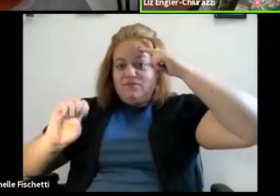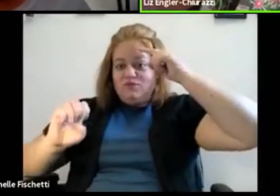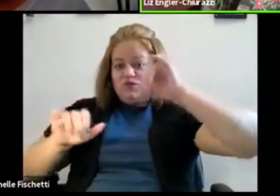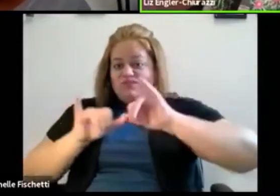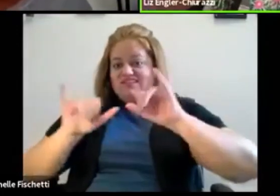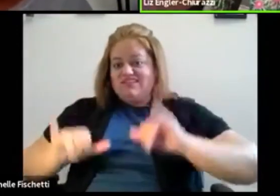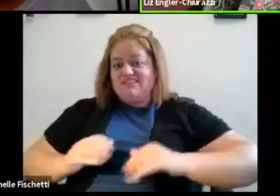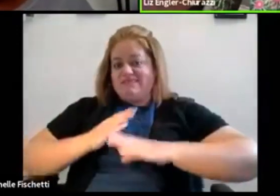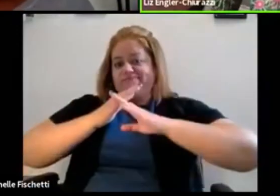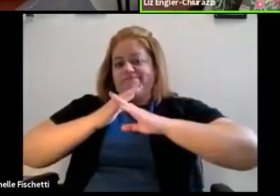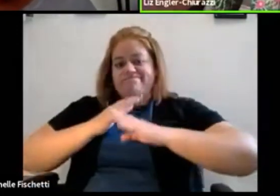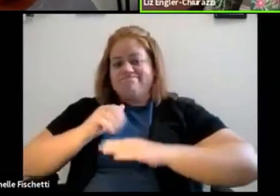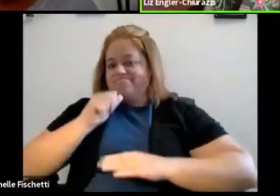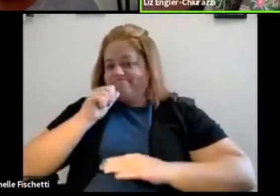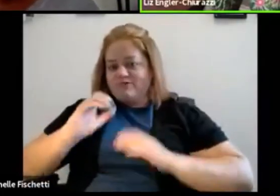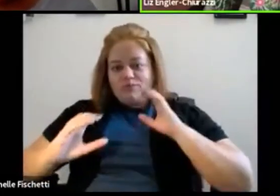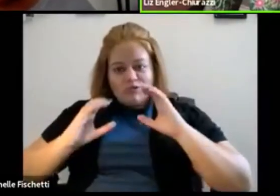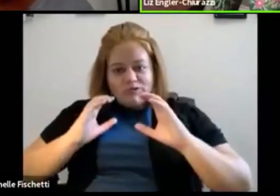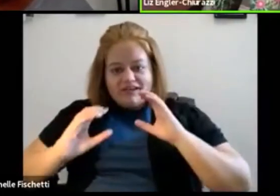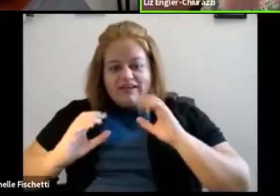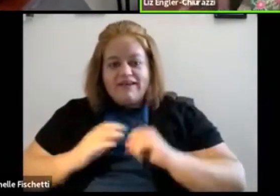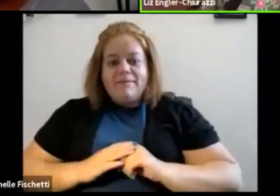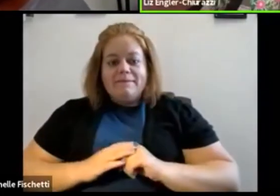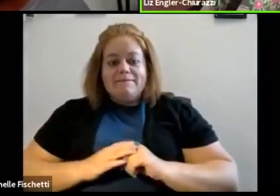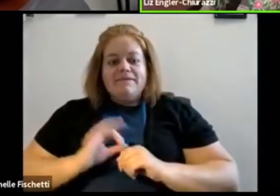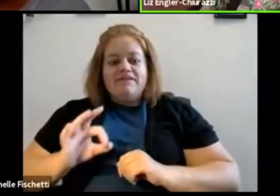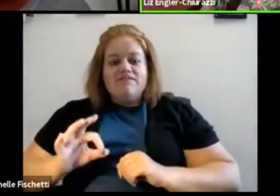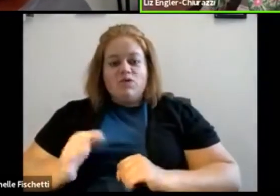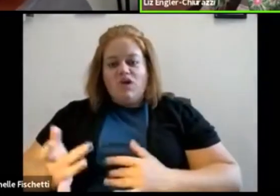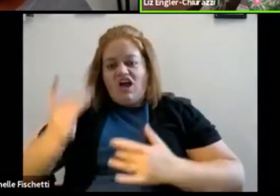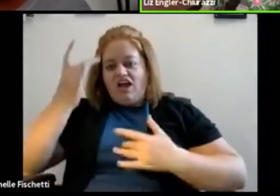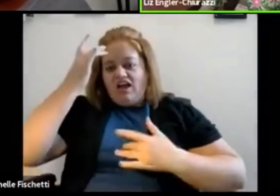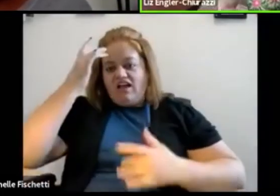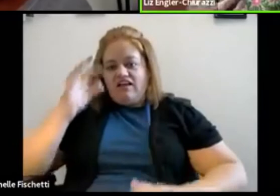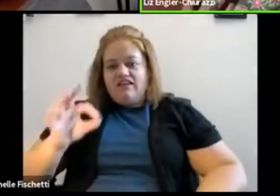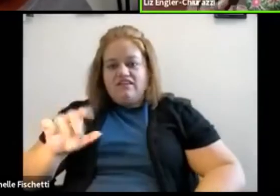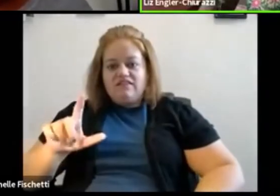communicated you know if you caught a flu you know your body was doing